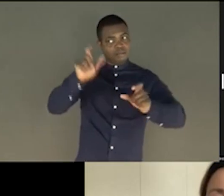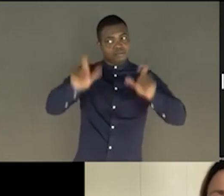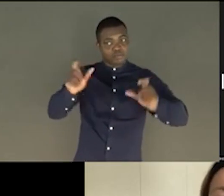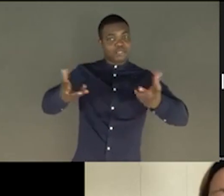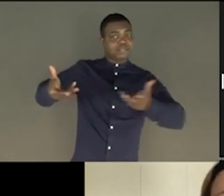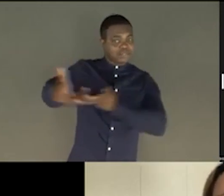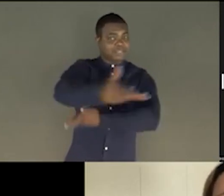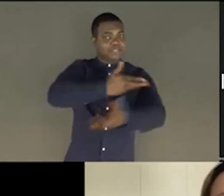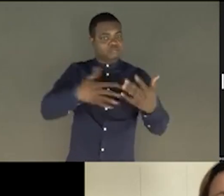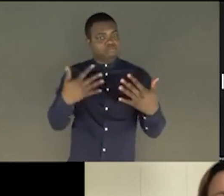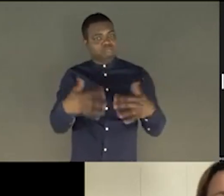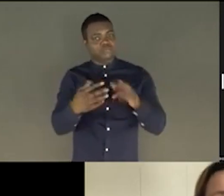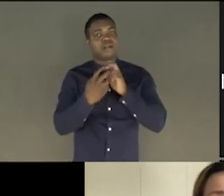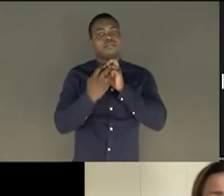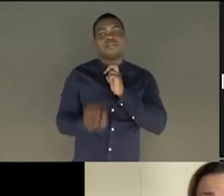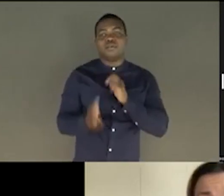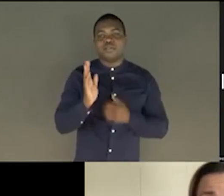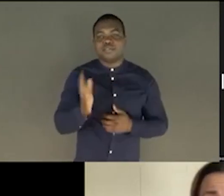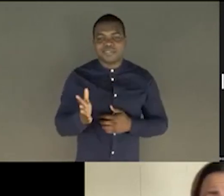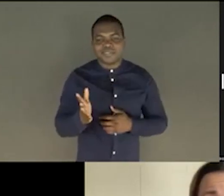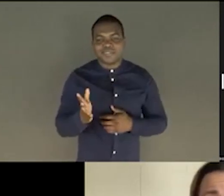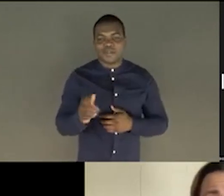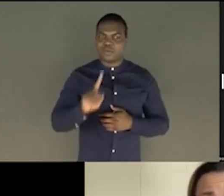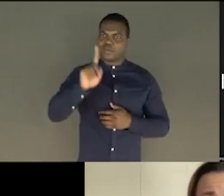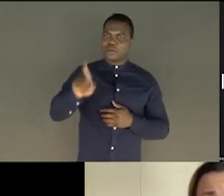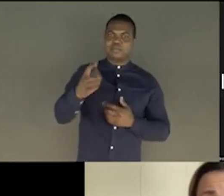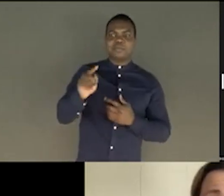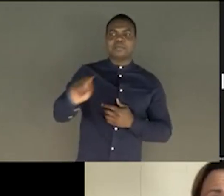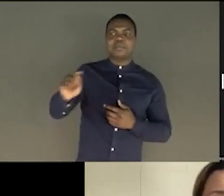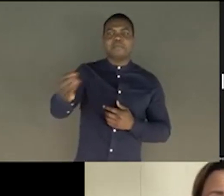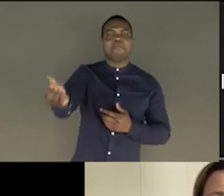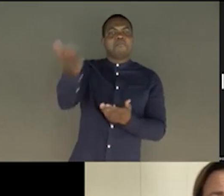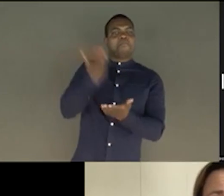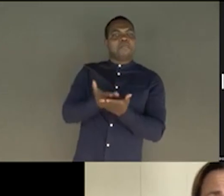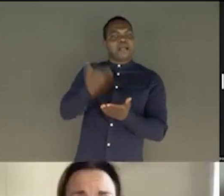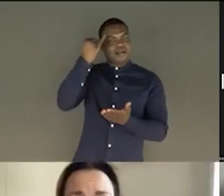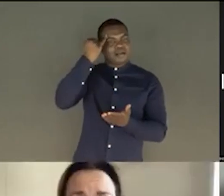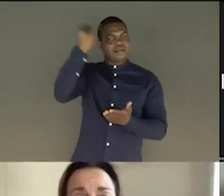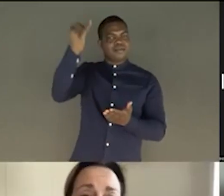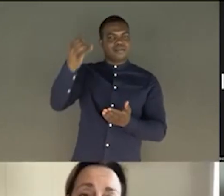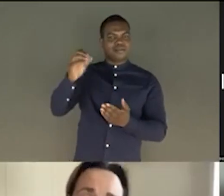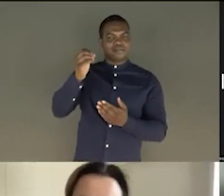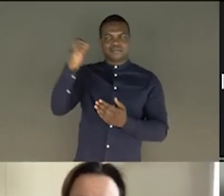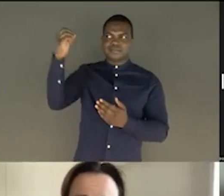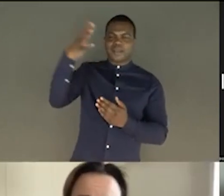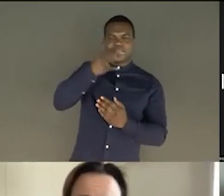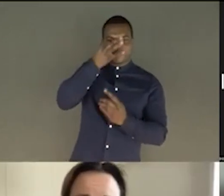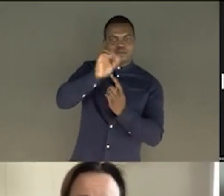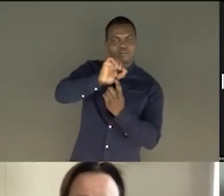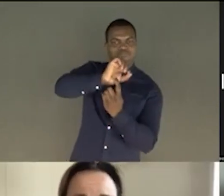And another question is if you could just briefly describe the difference between the web Accessibility Directive and the European Accessibility Act.